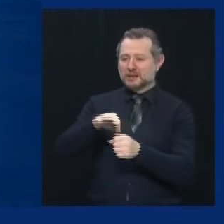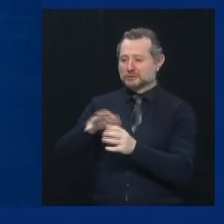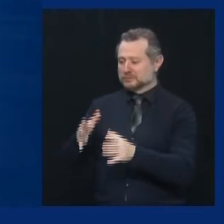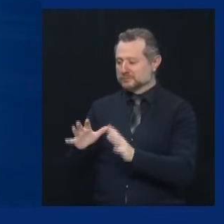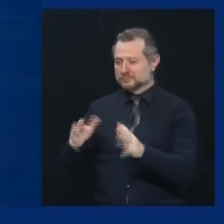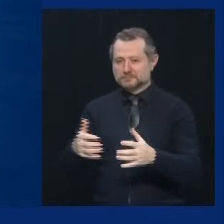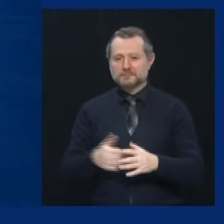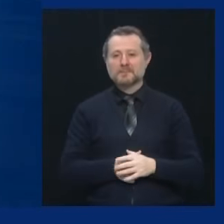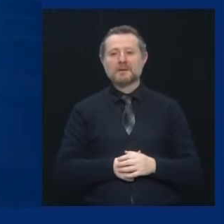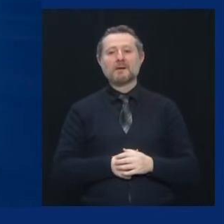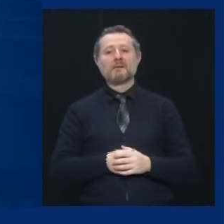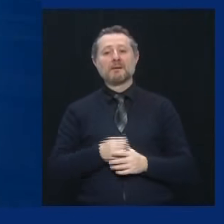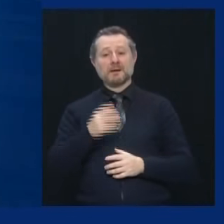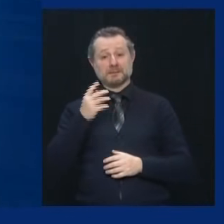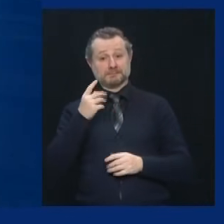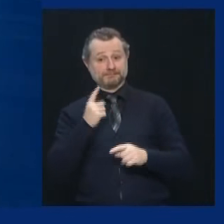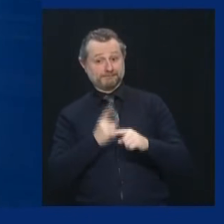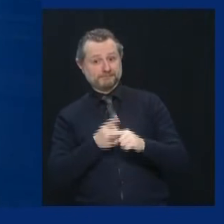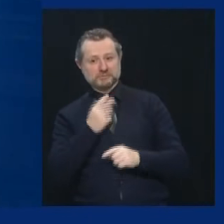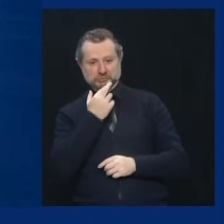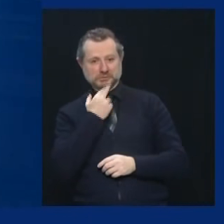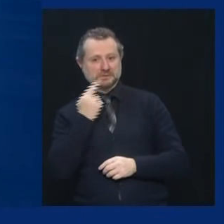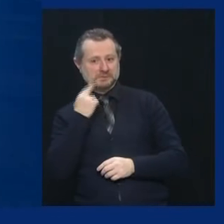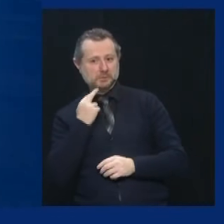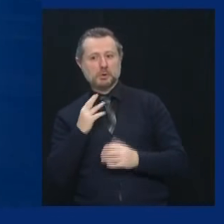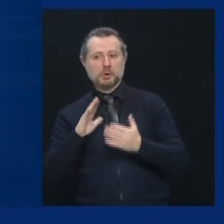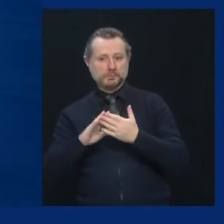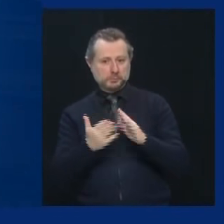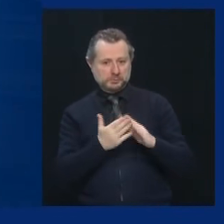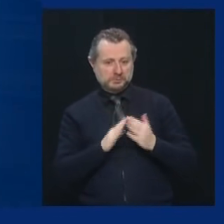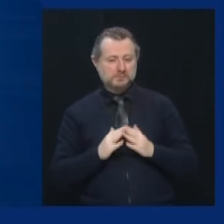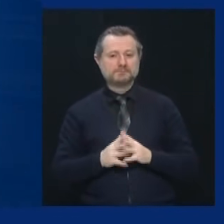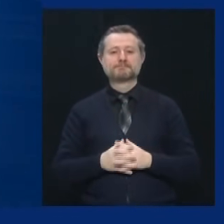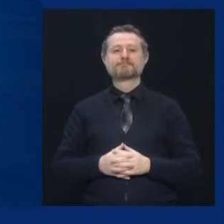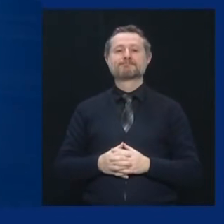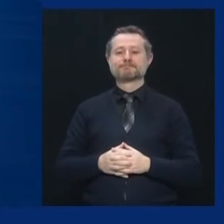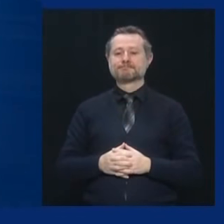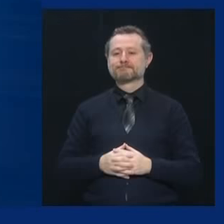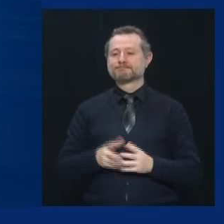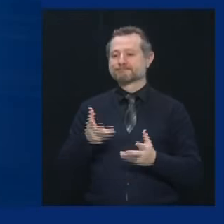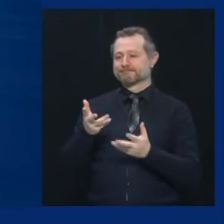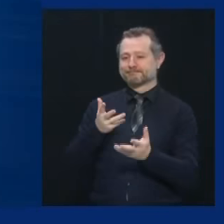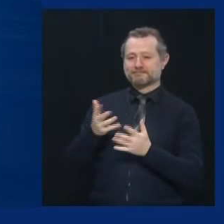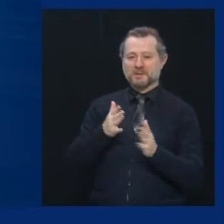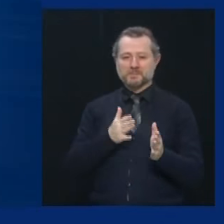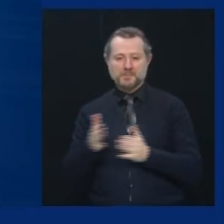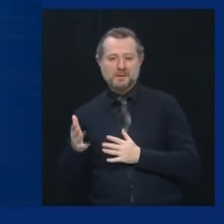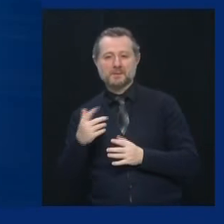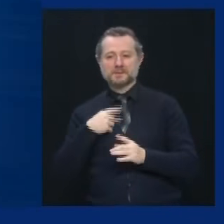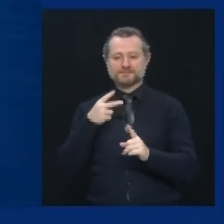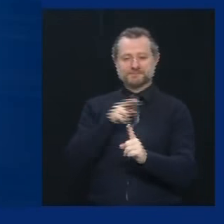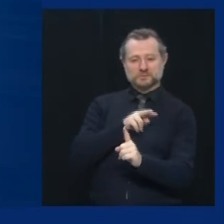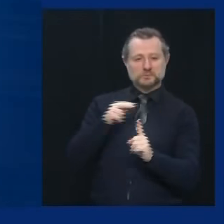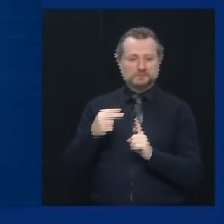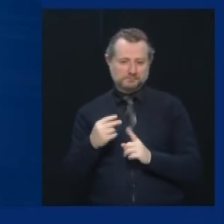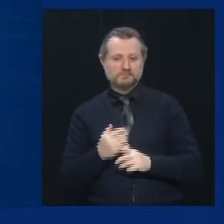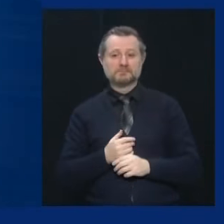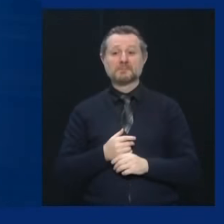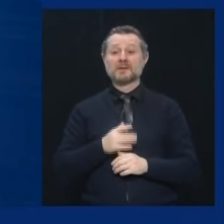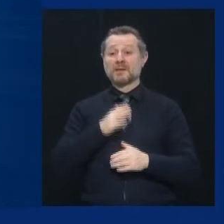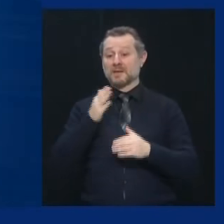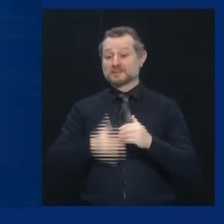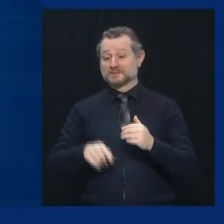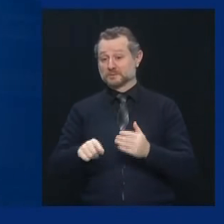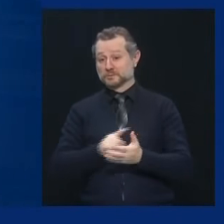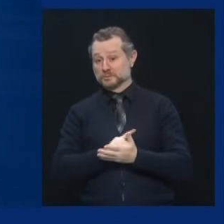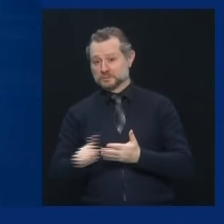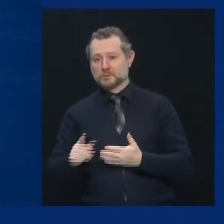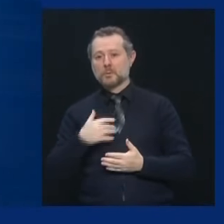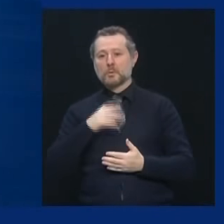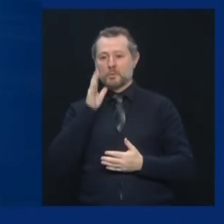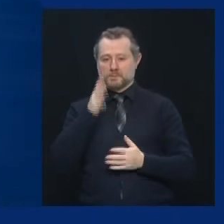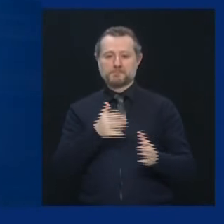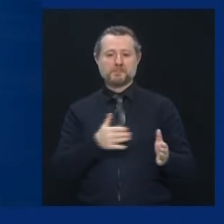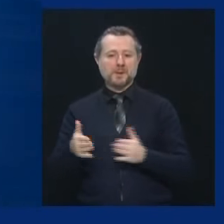TO MY RIGHT DR. HOWARD AND